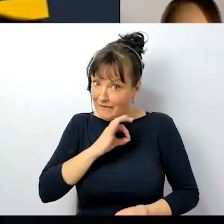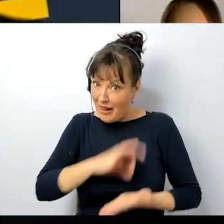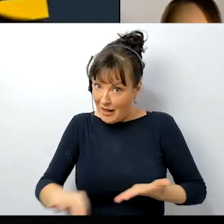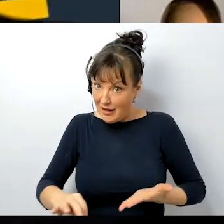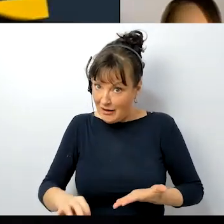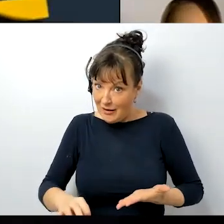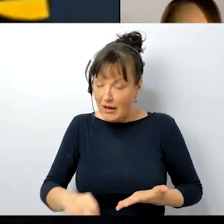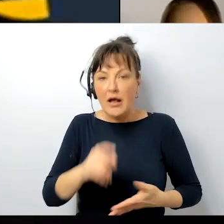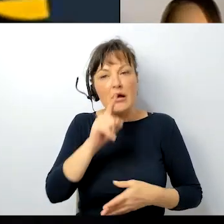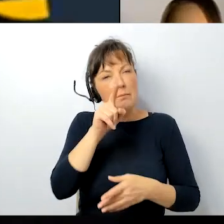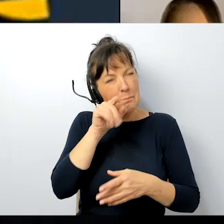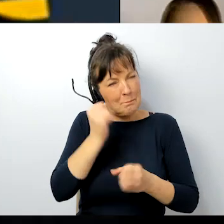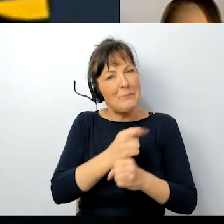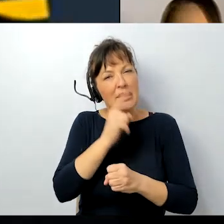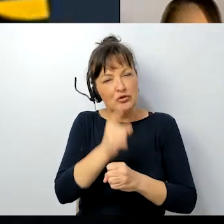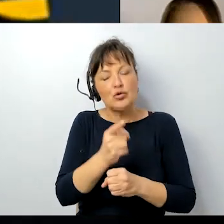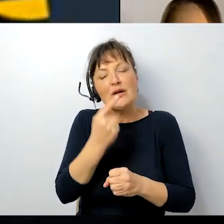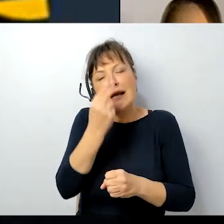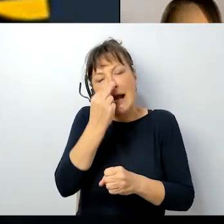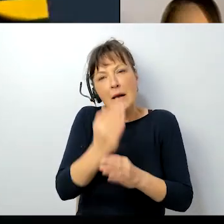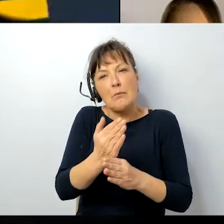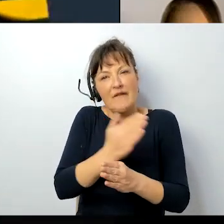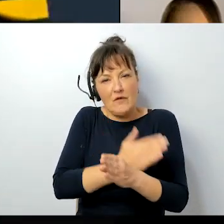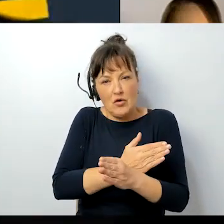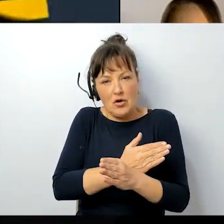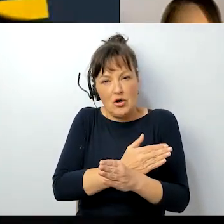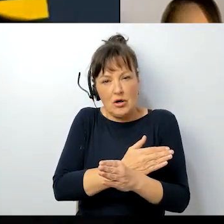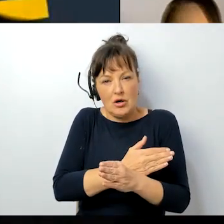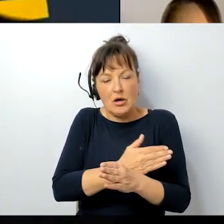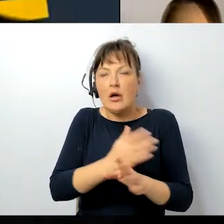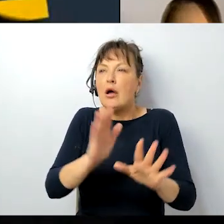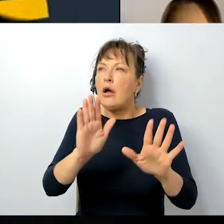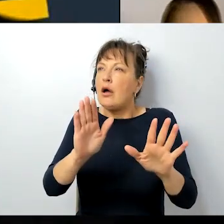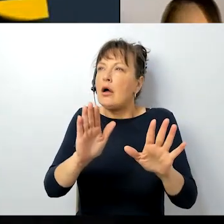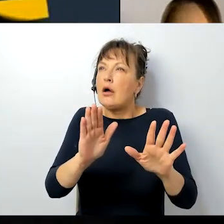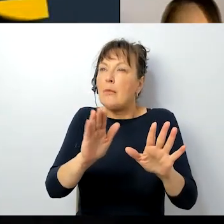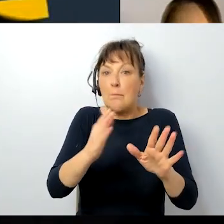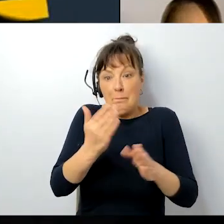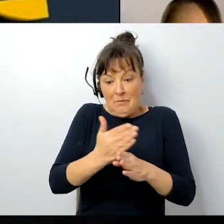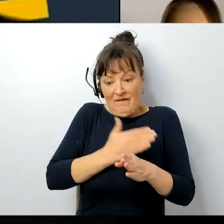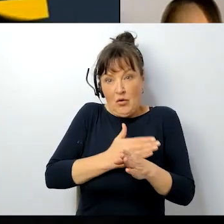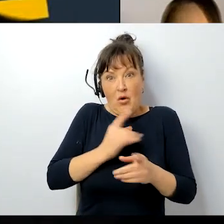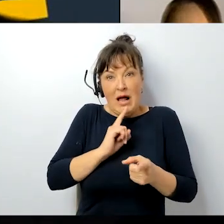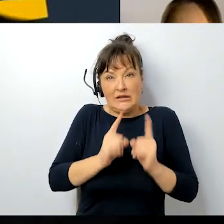that you know exactly what you're wearing that is clean that you're clean and the night before that